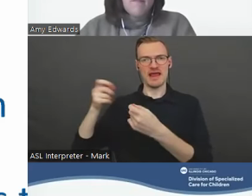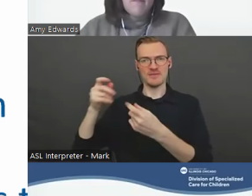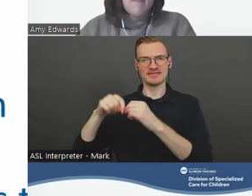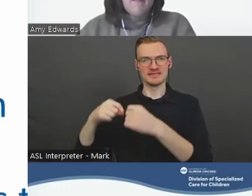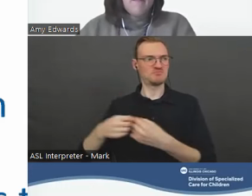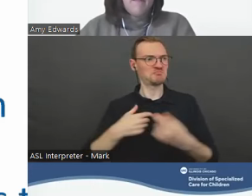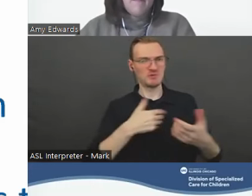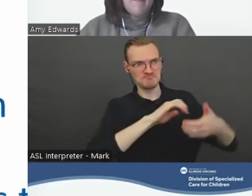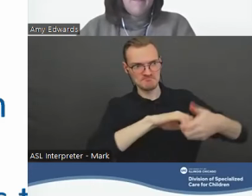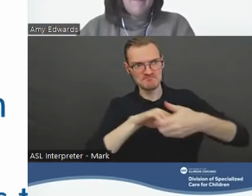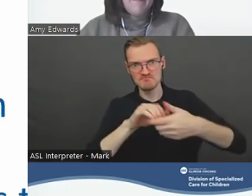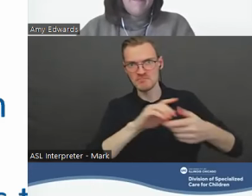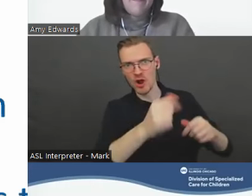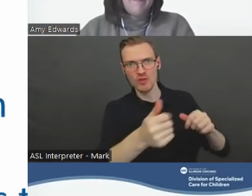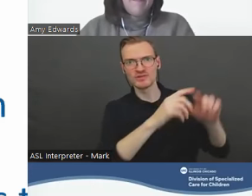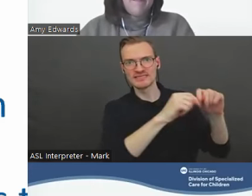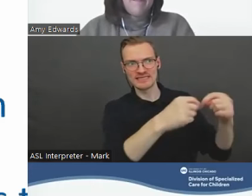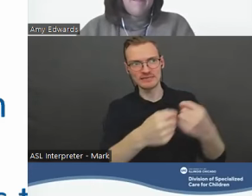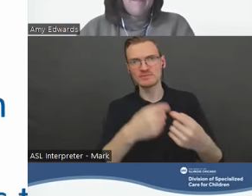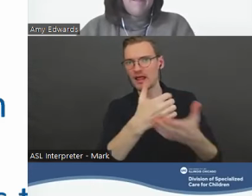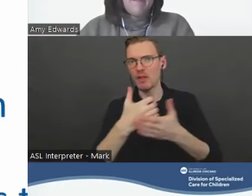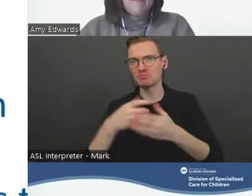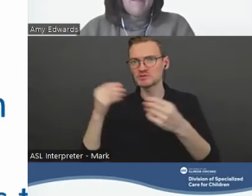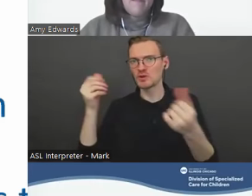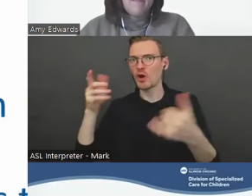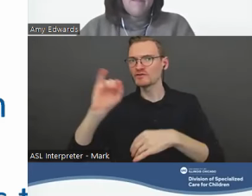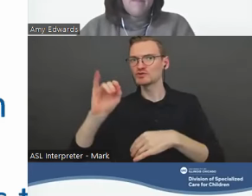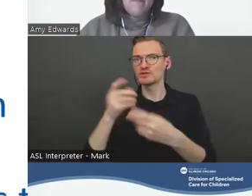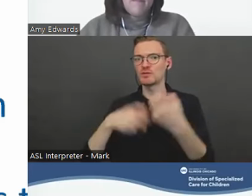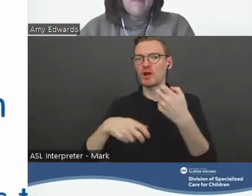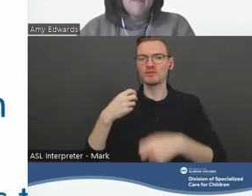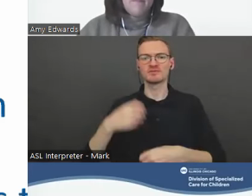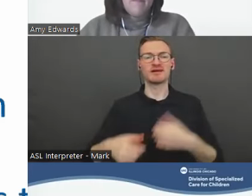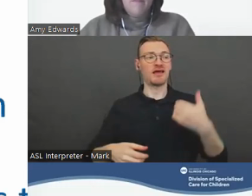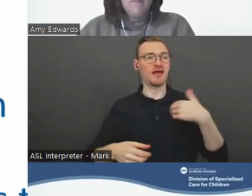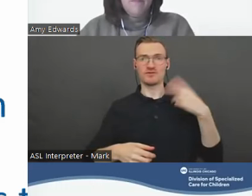insurance problems, and I have two other Benefits Management team members with me tonight, Amy